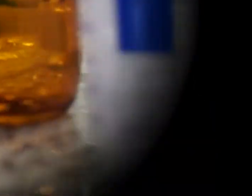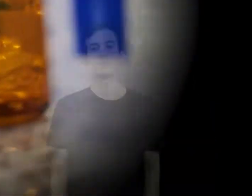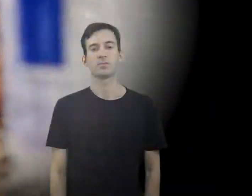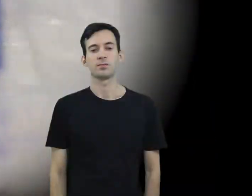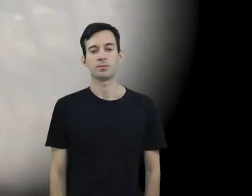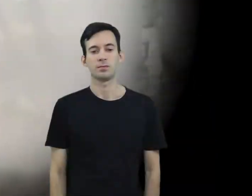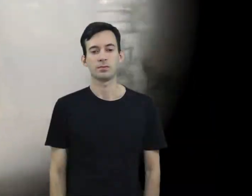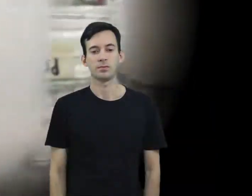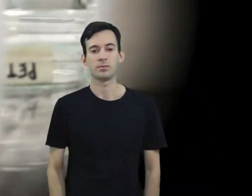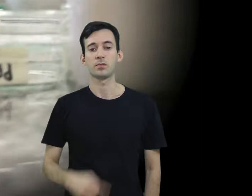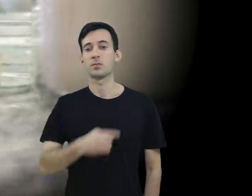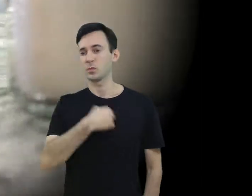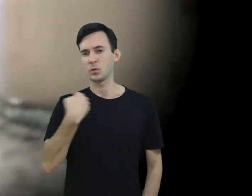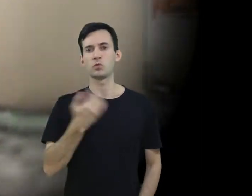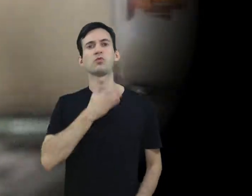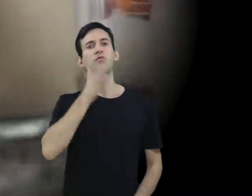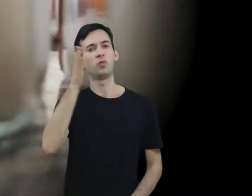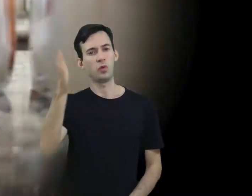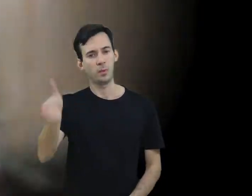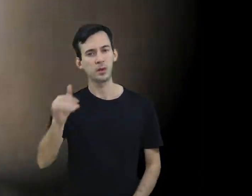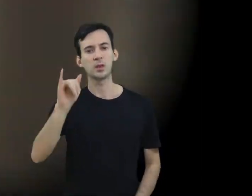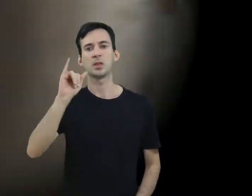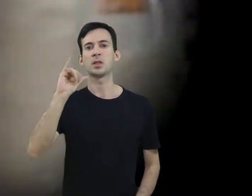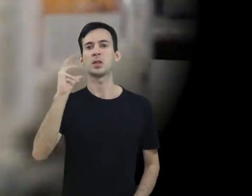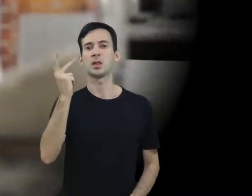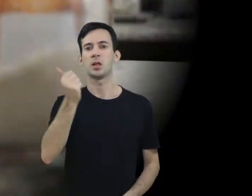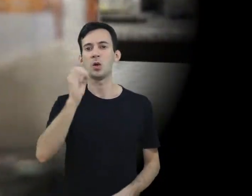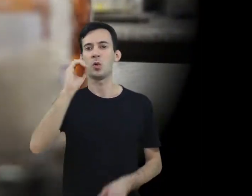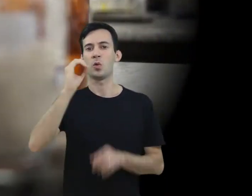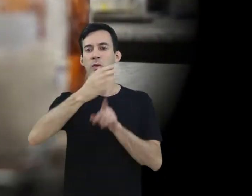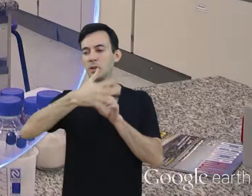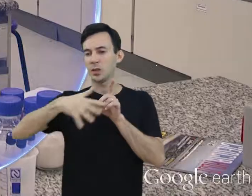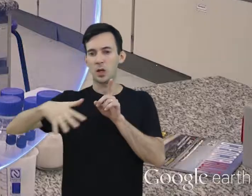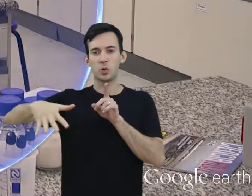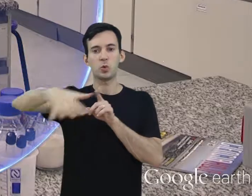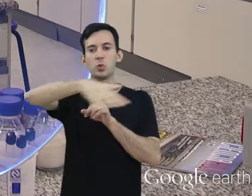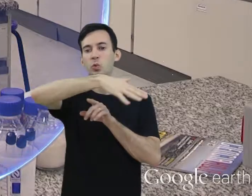As we didn´t know what was happening at theoceanic islands of Brazil,